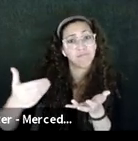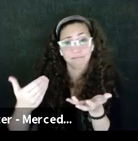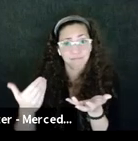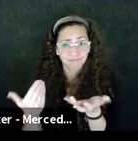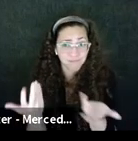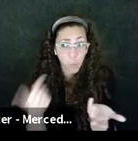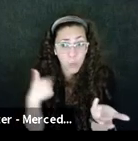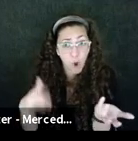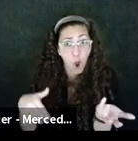Jason Williams: Going to repeat the